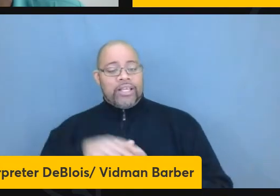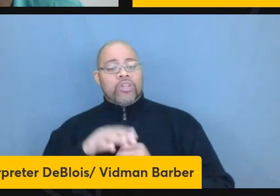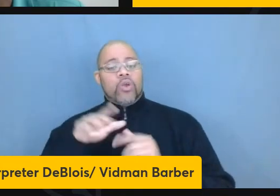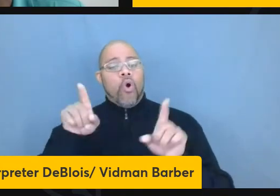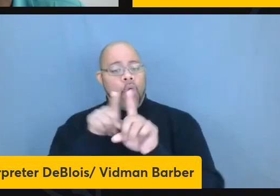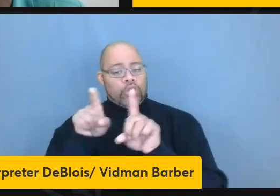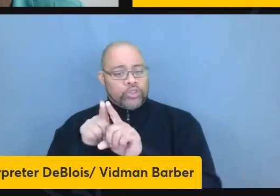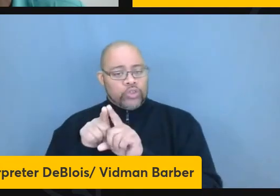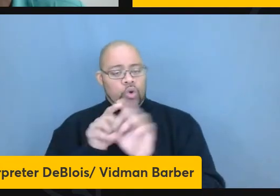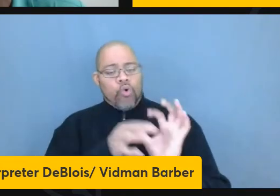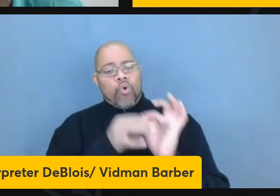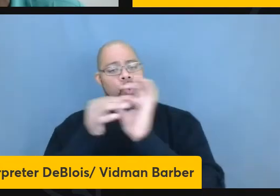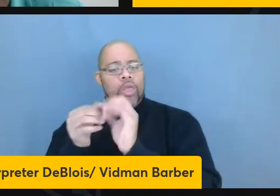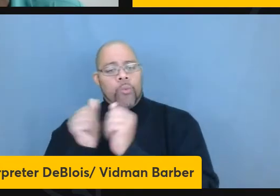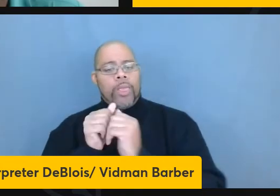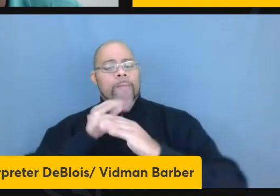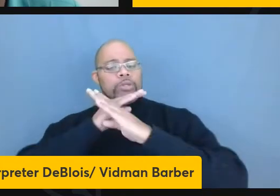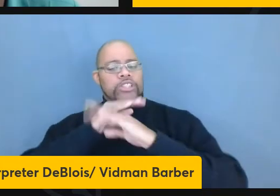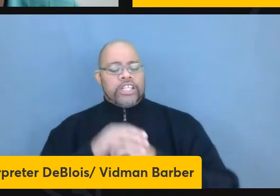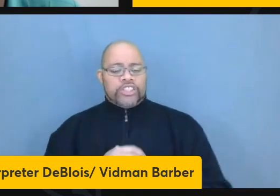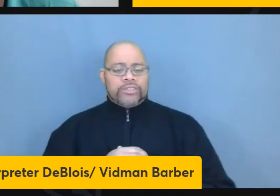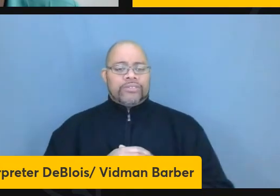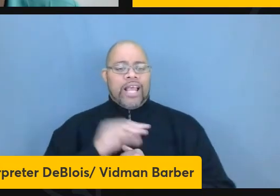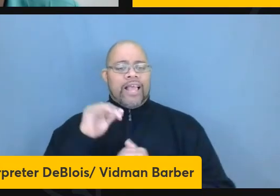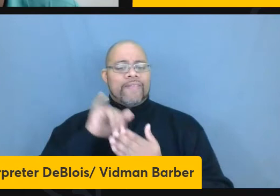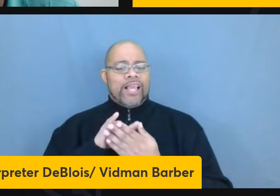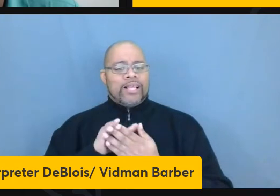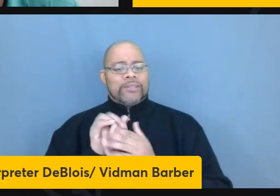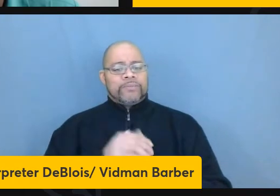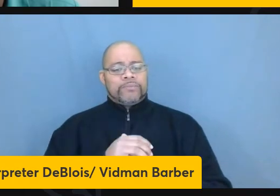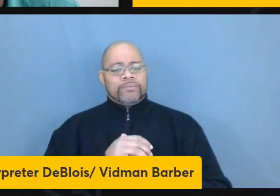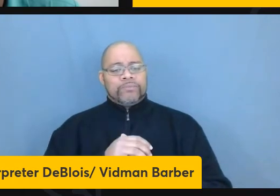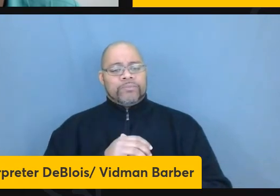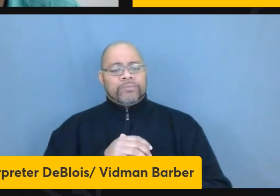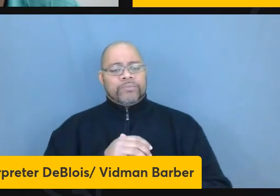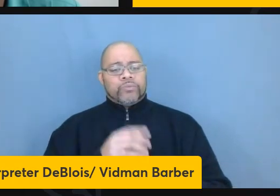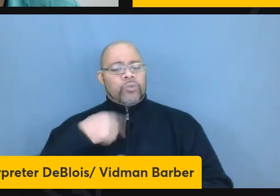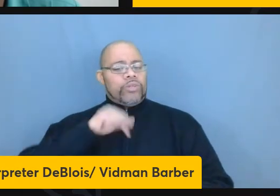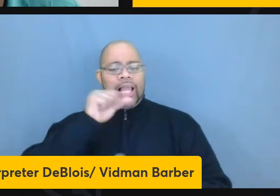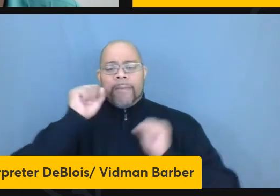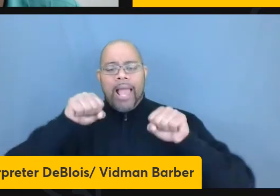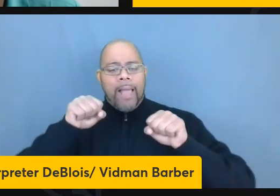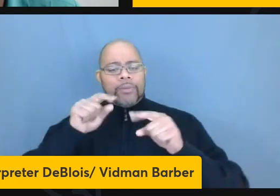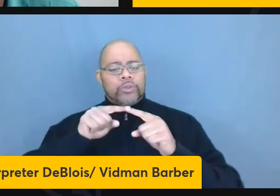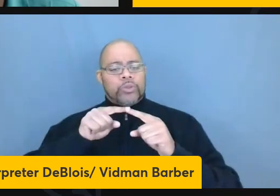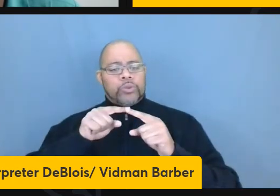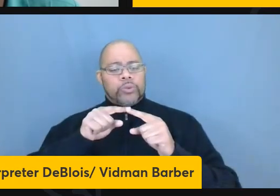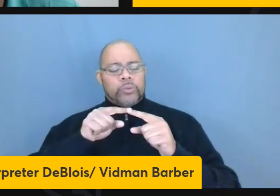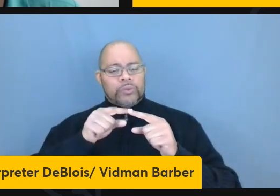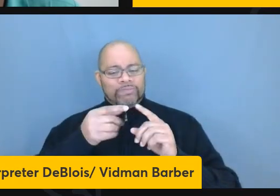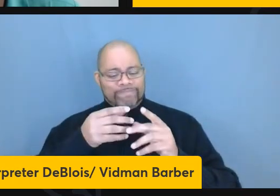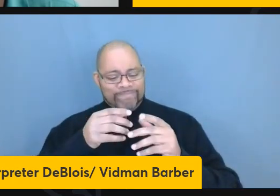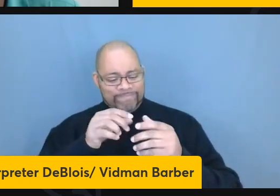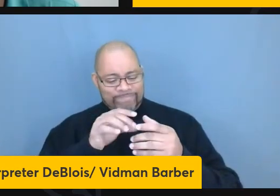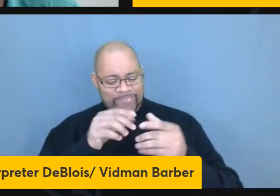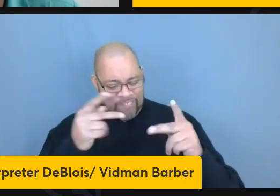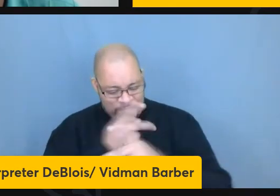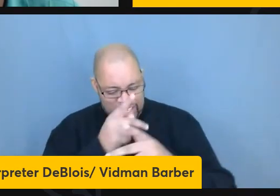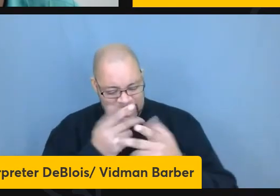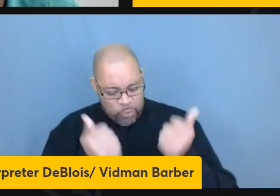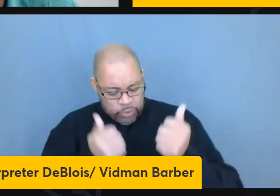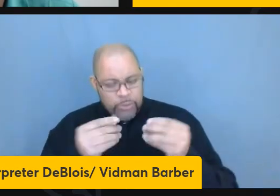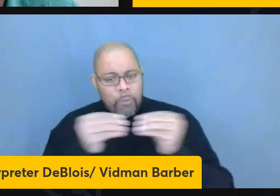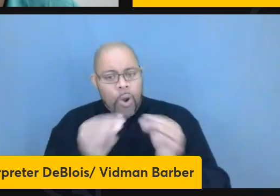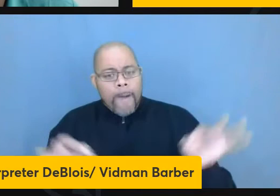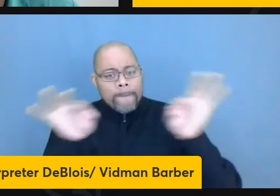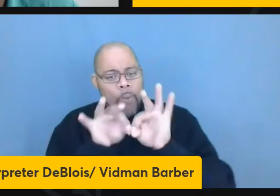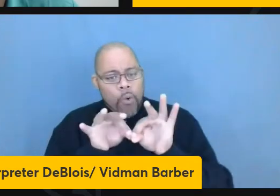correlated with protection. And it's been we've not been able to to tease out which one is the more important, is it with CSP? Or